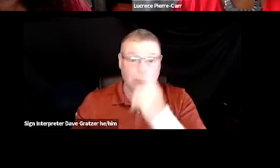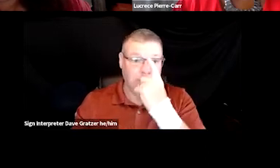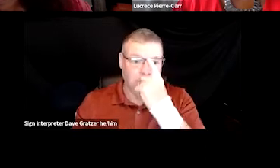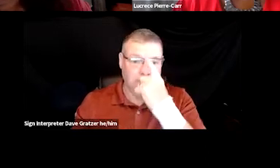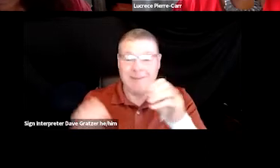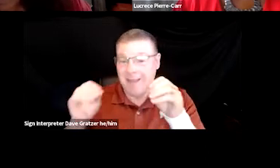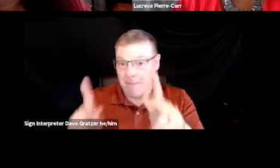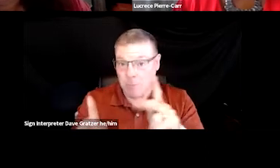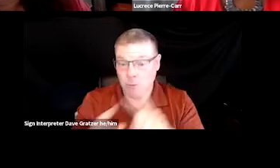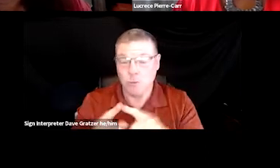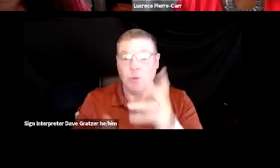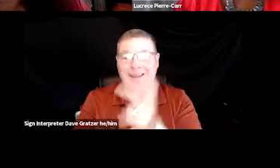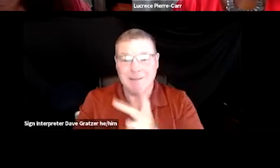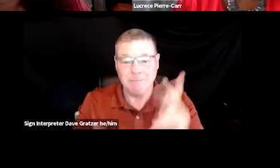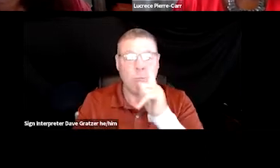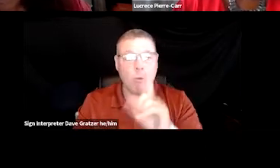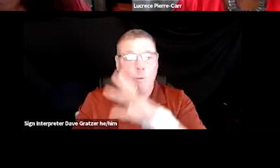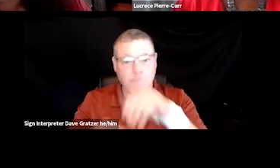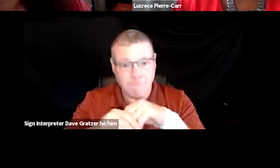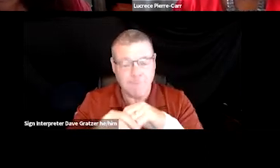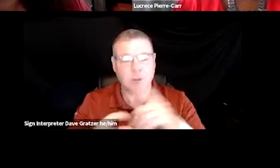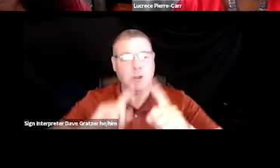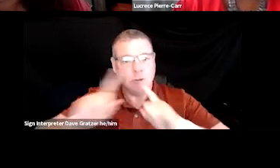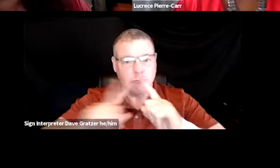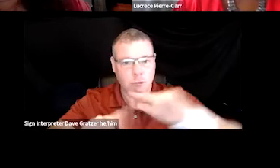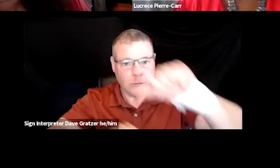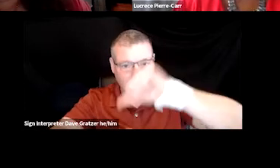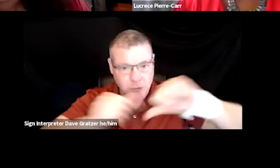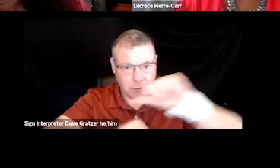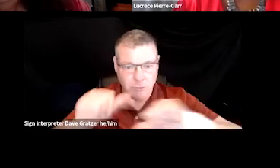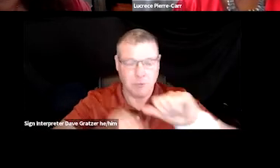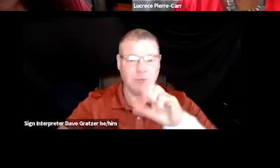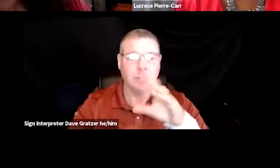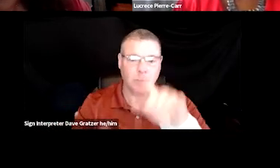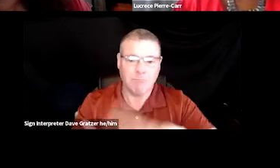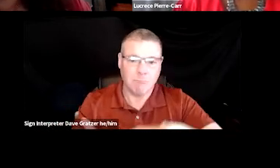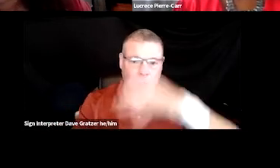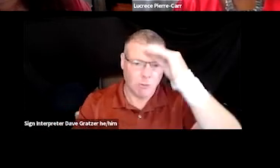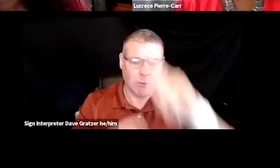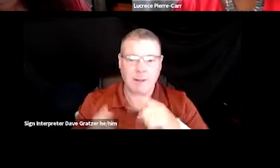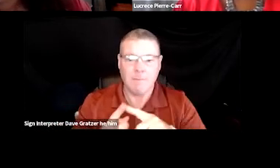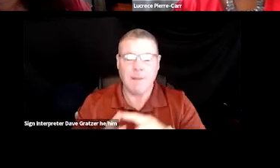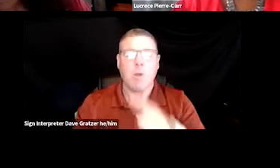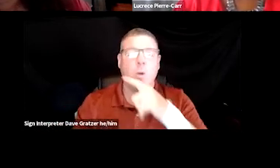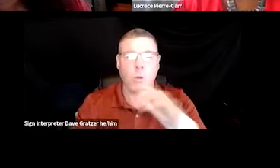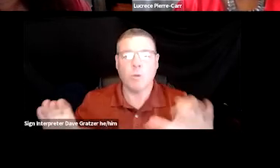to get stakeholders together and talk with each other, so that you can learn about who's doing what in your community.